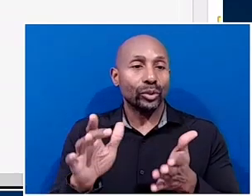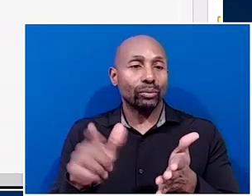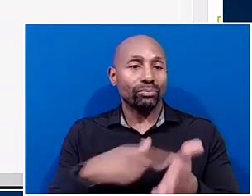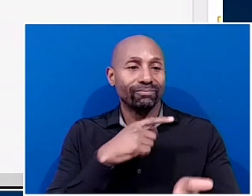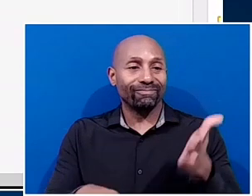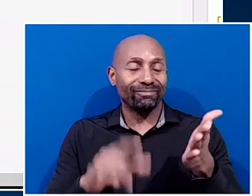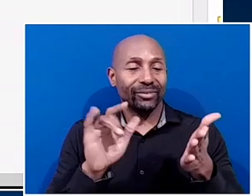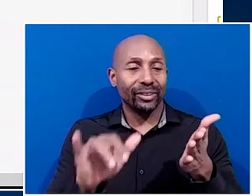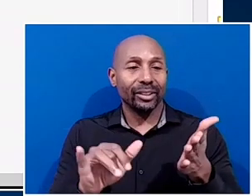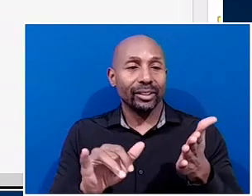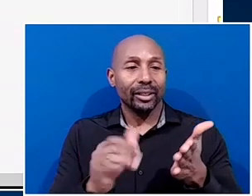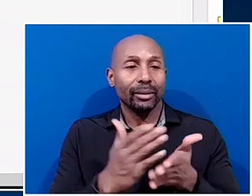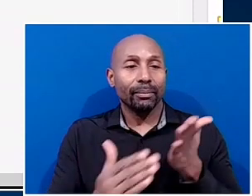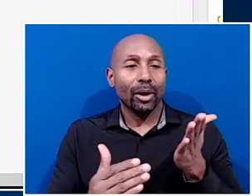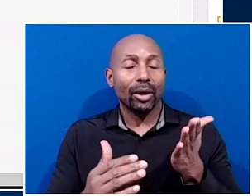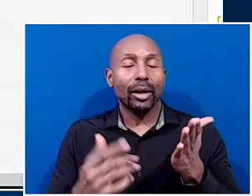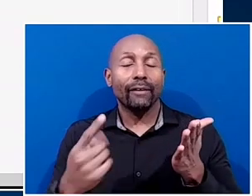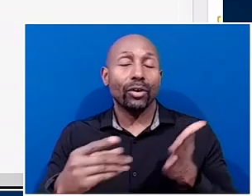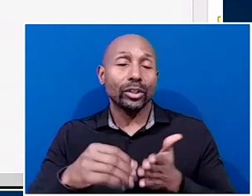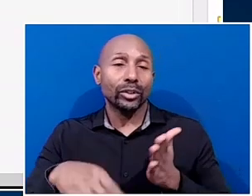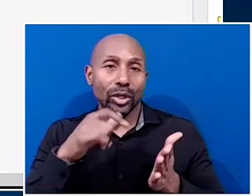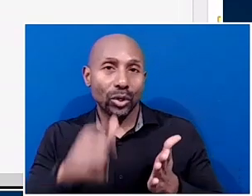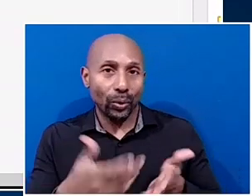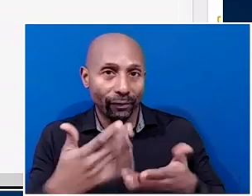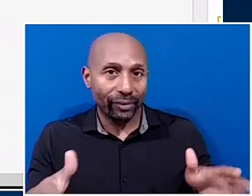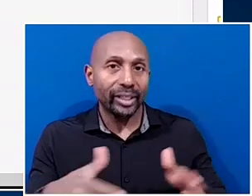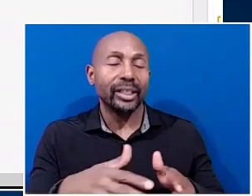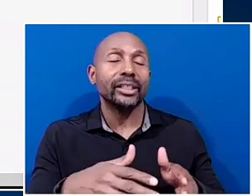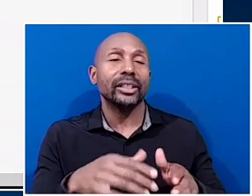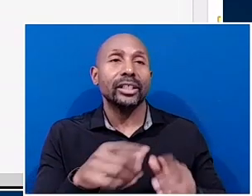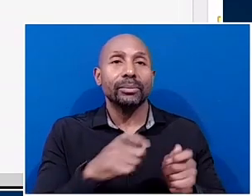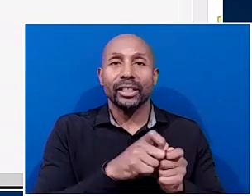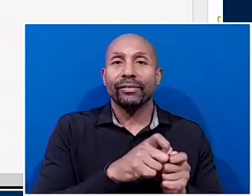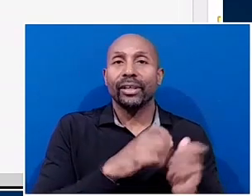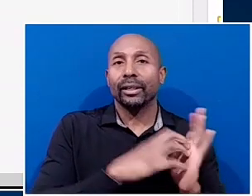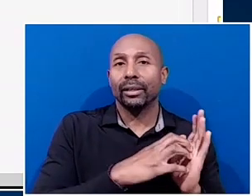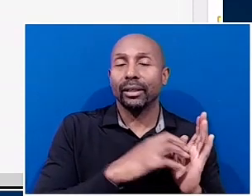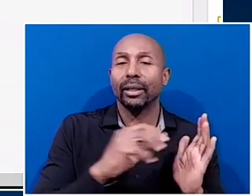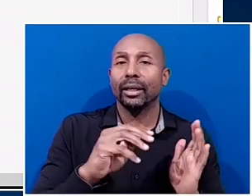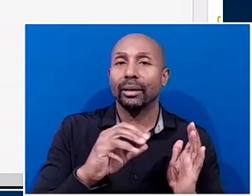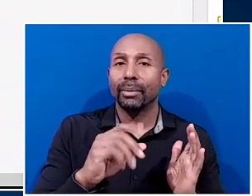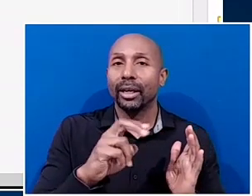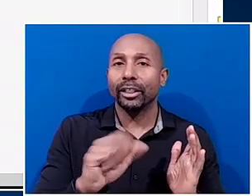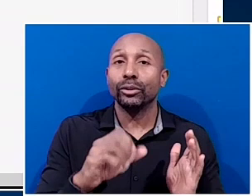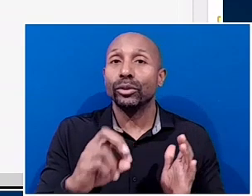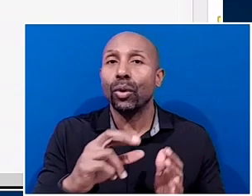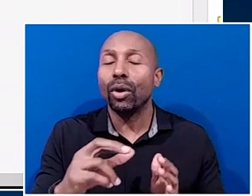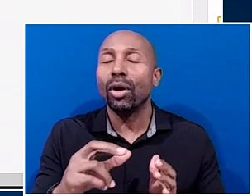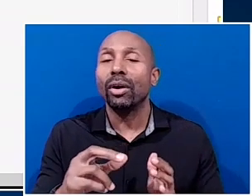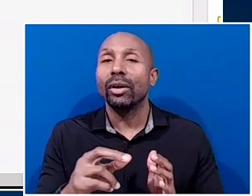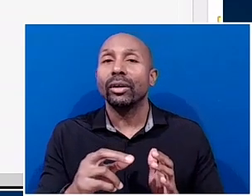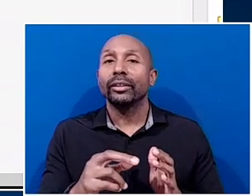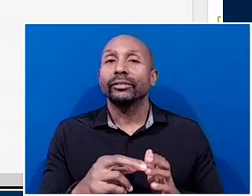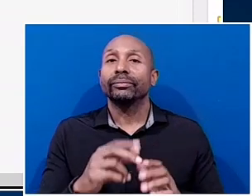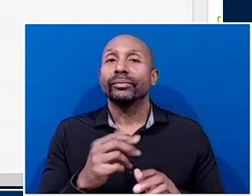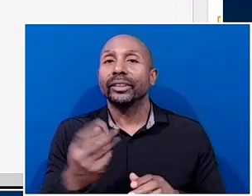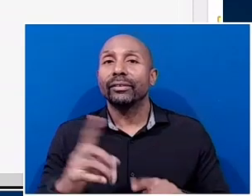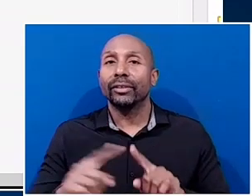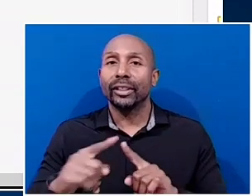modules that comprise at least 49% of the payment period for which the student received Title IV funds.